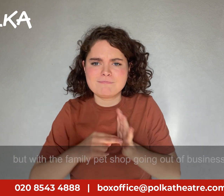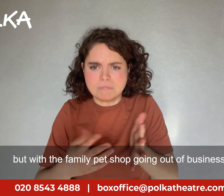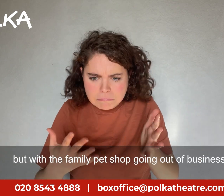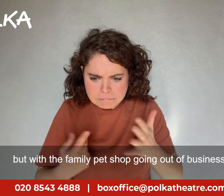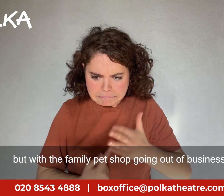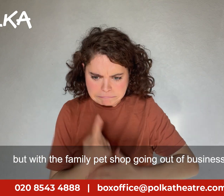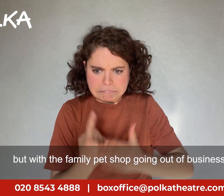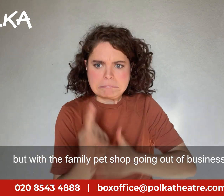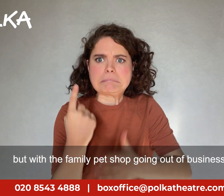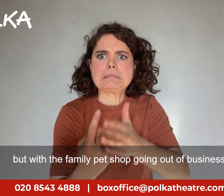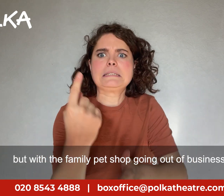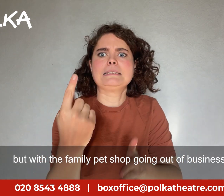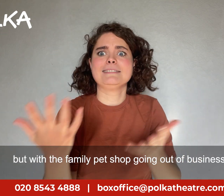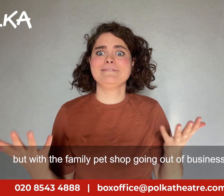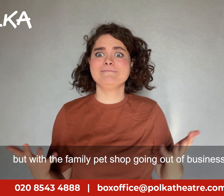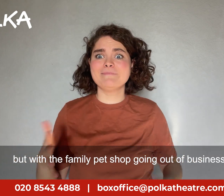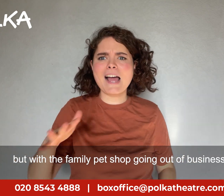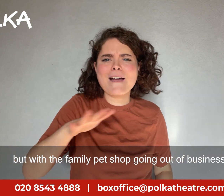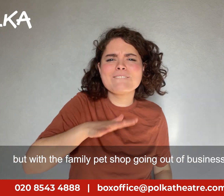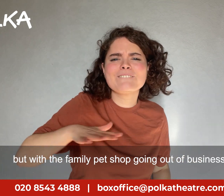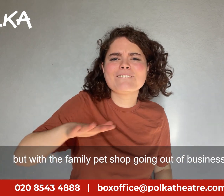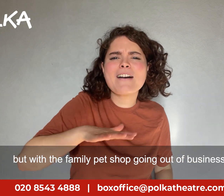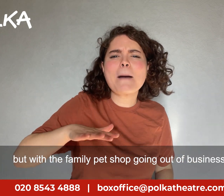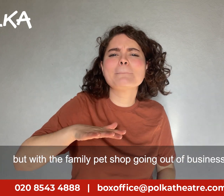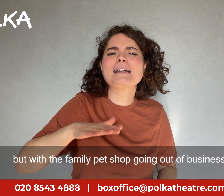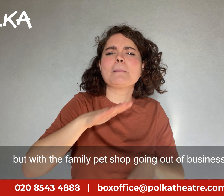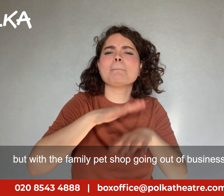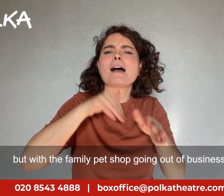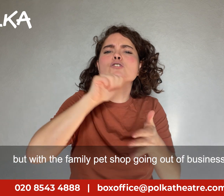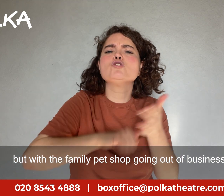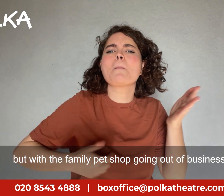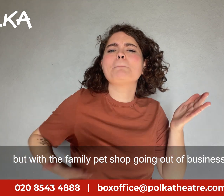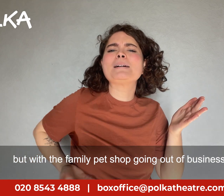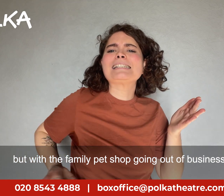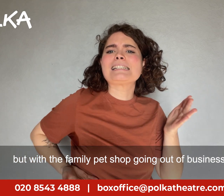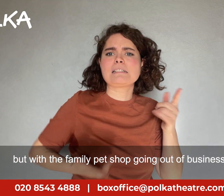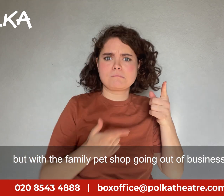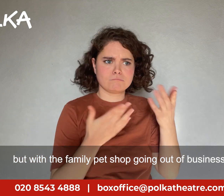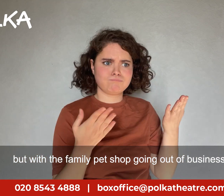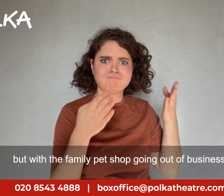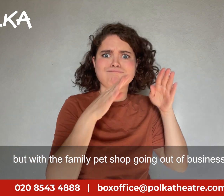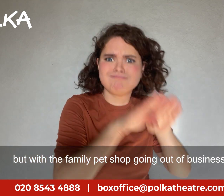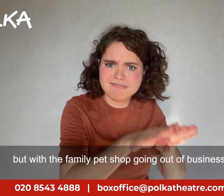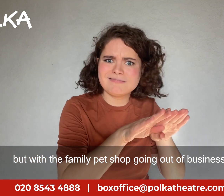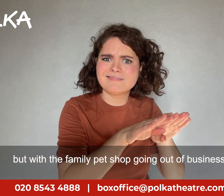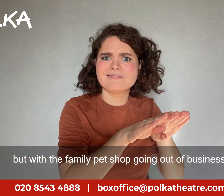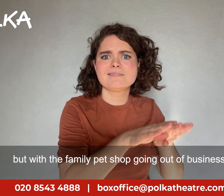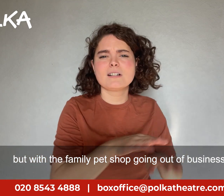But with the family pet shop going out of business,